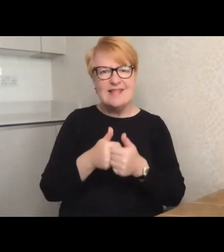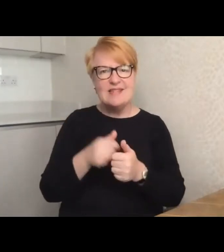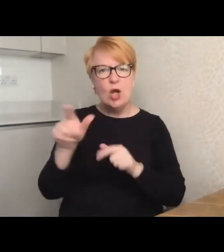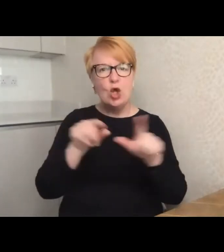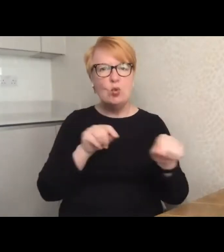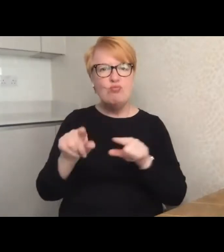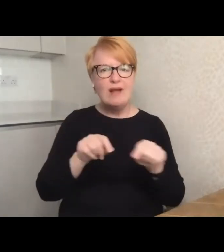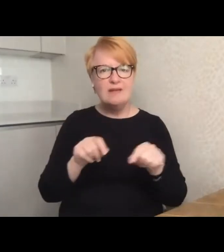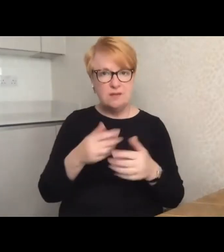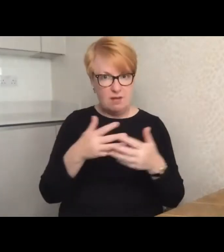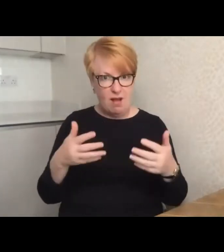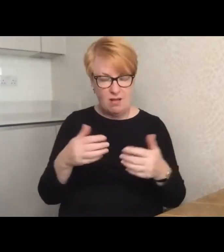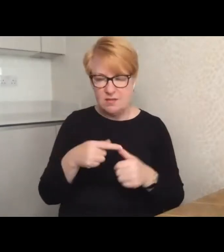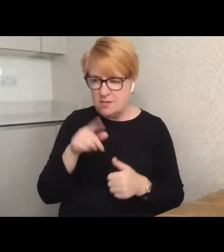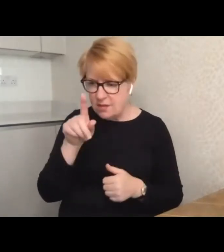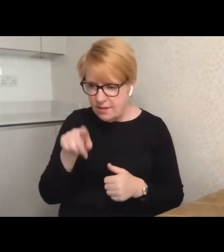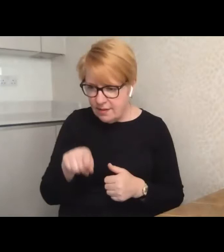interesting to see that there’s architects, designers,